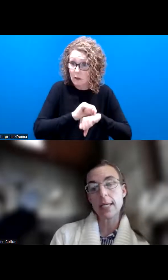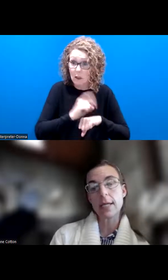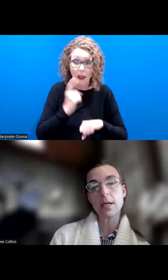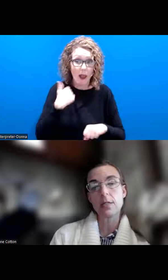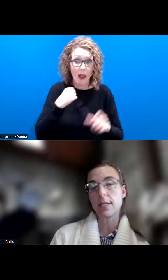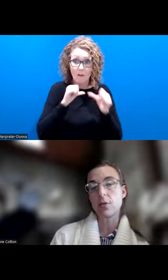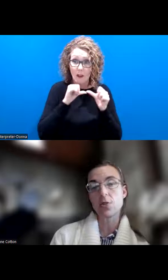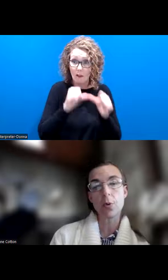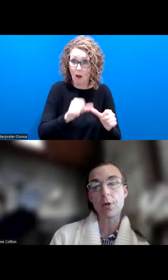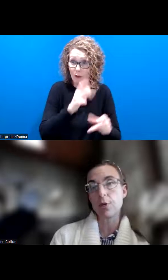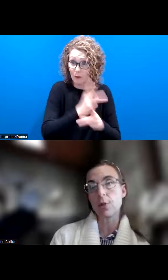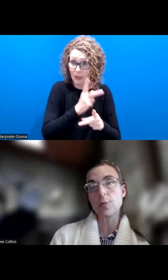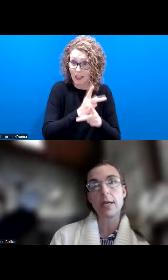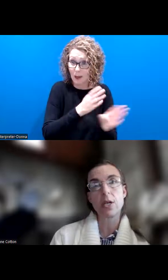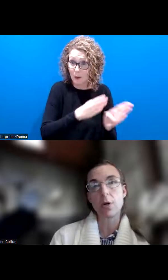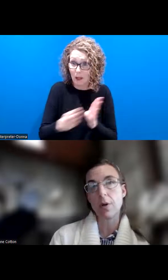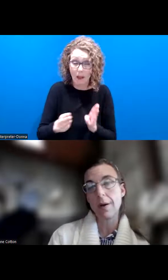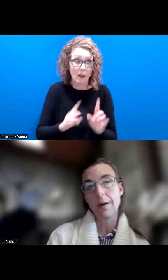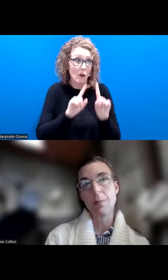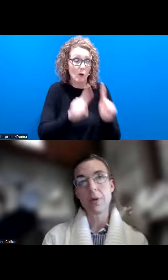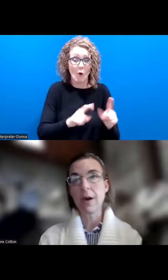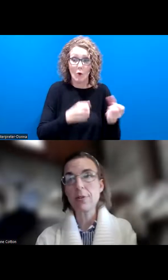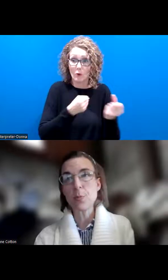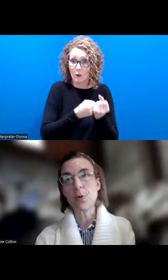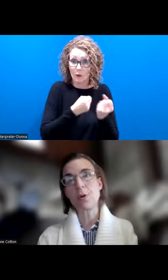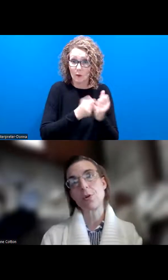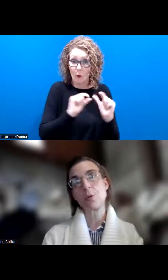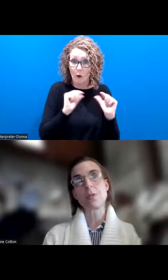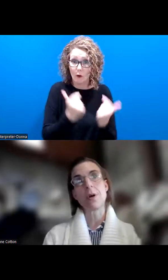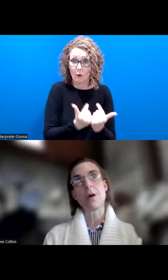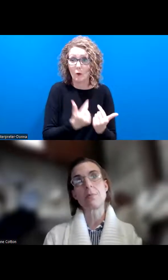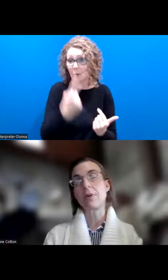well, thus they will get better care for their loved ones